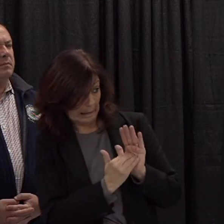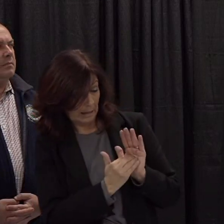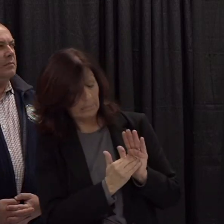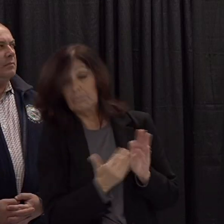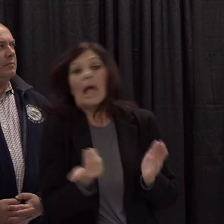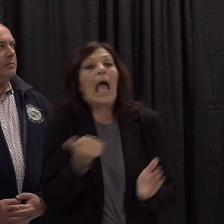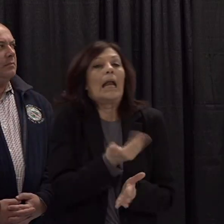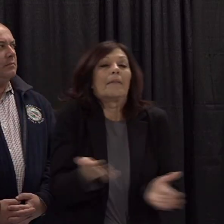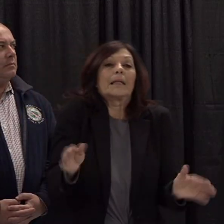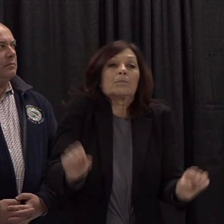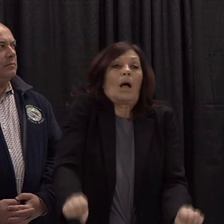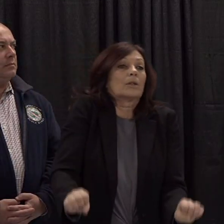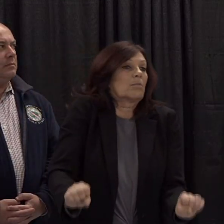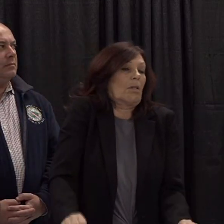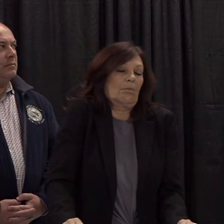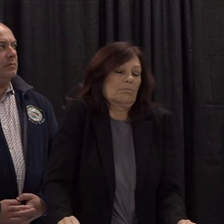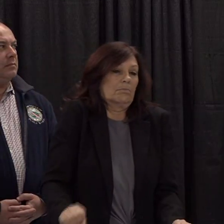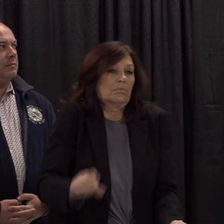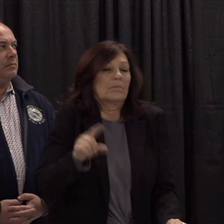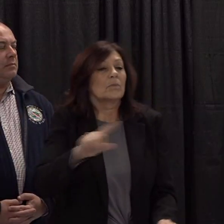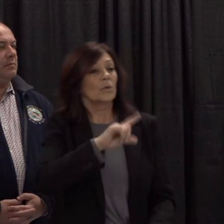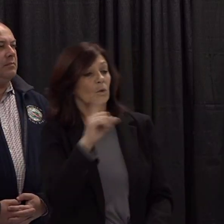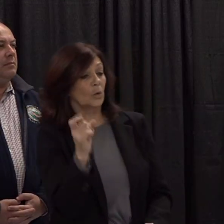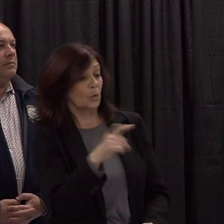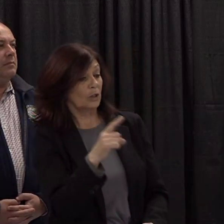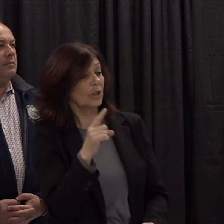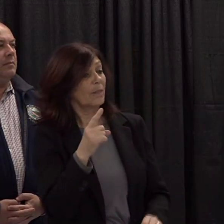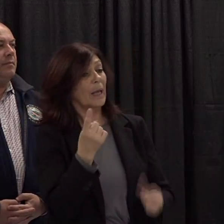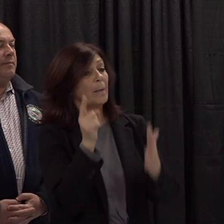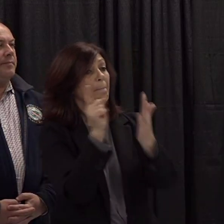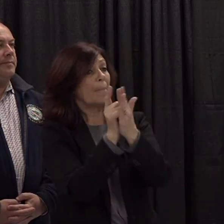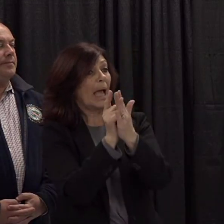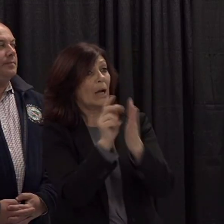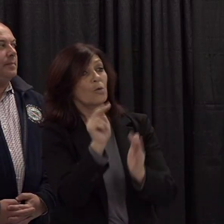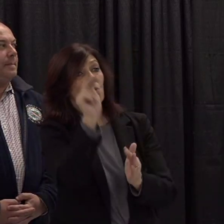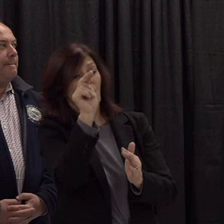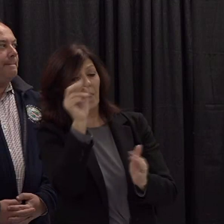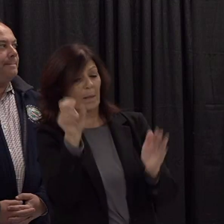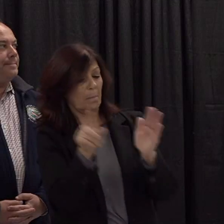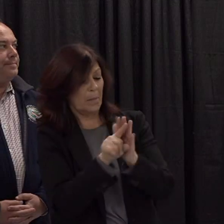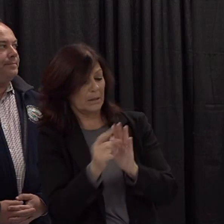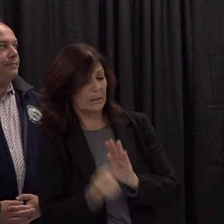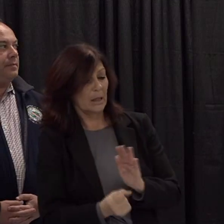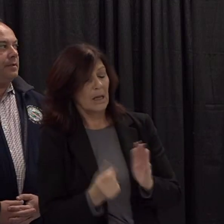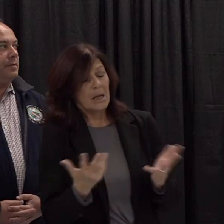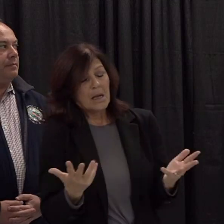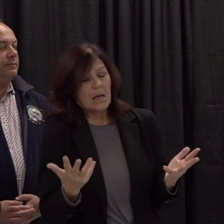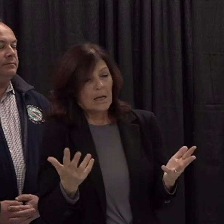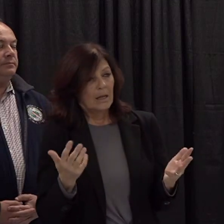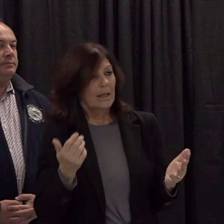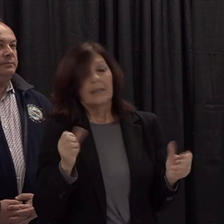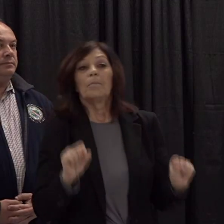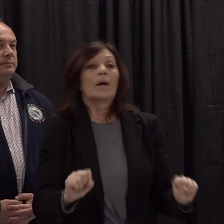Anything's possible. The question was we removed the travel ban in the northern and southern parts of the county. Do you expect them to come back? Well, anything's possible. It's all going to be